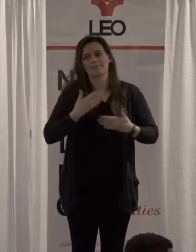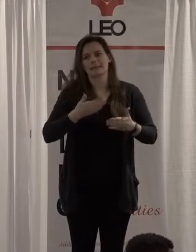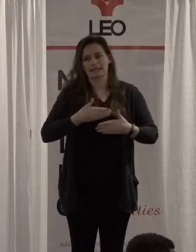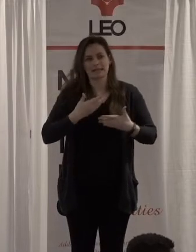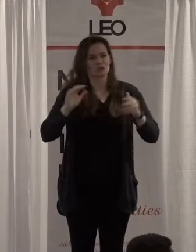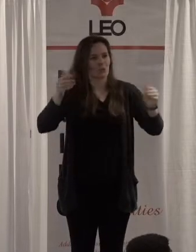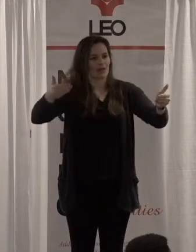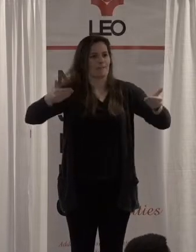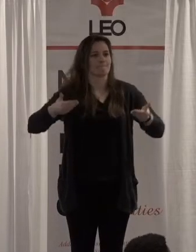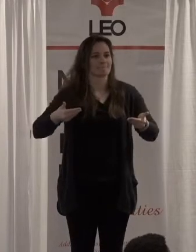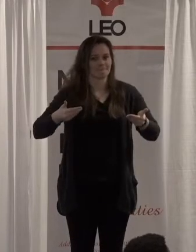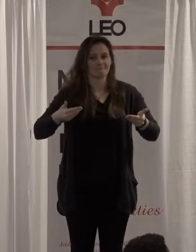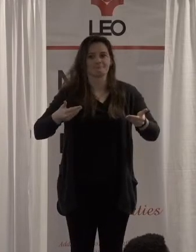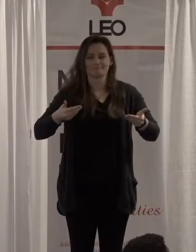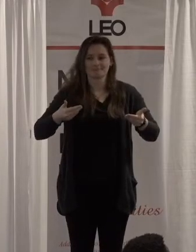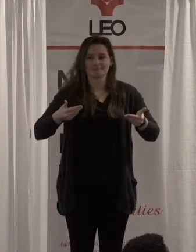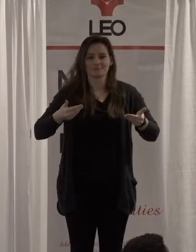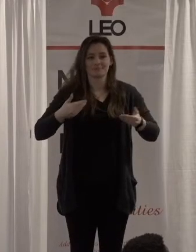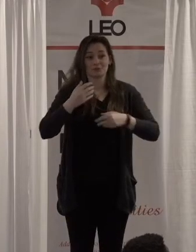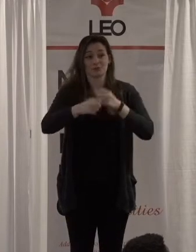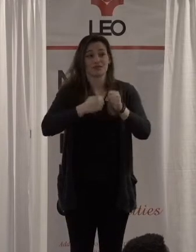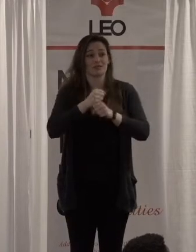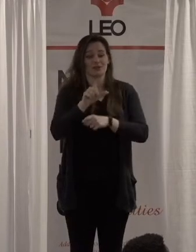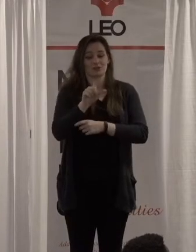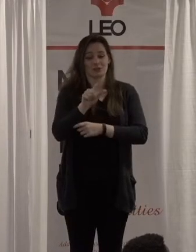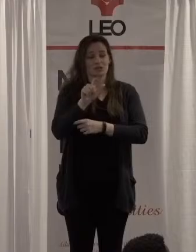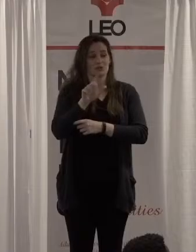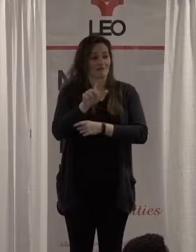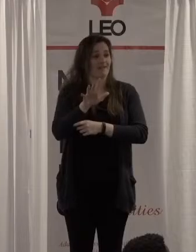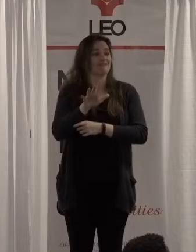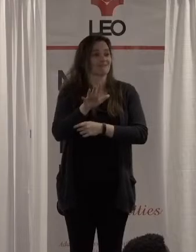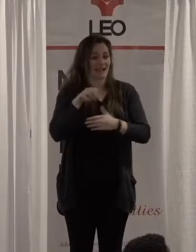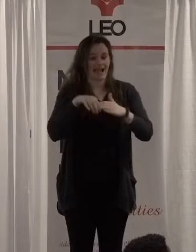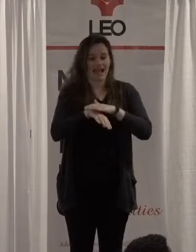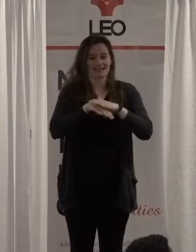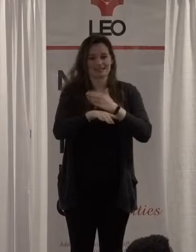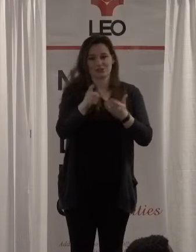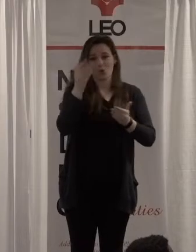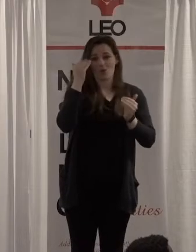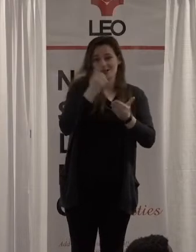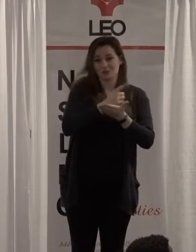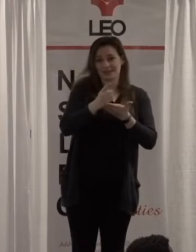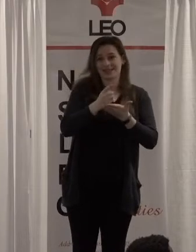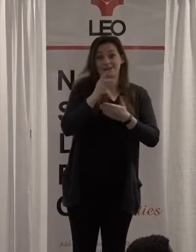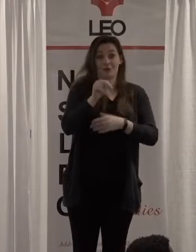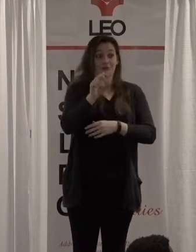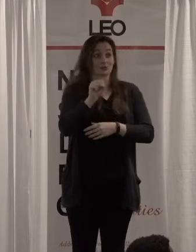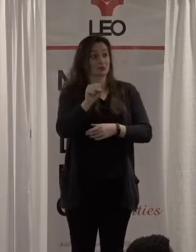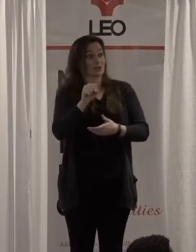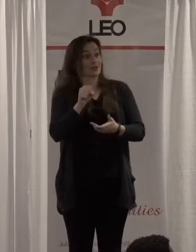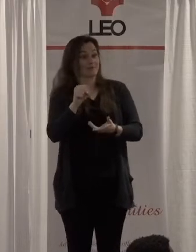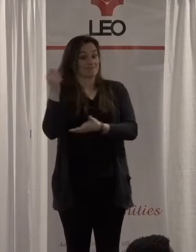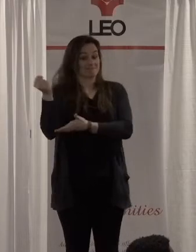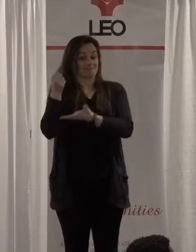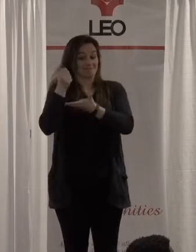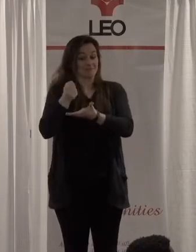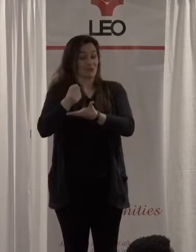2025 ACCESS AWARENESS WEEK NOVA SCOTIA SCHOLARSHIP LUNCHEON. THIS YEAR'S THEME,